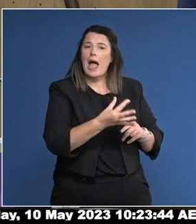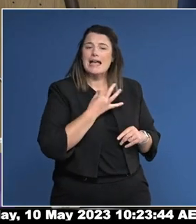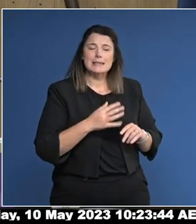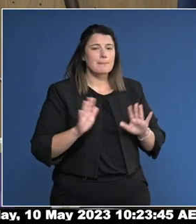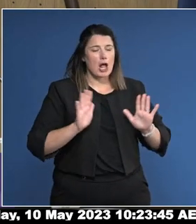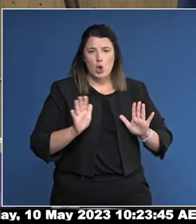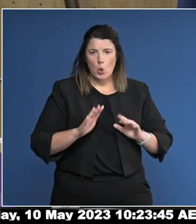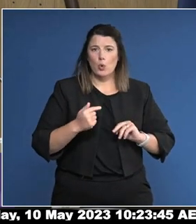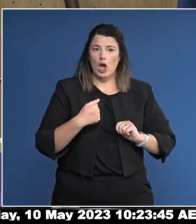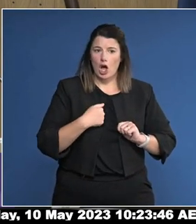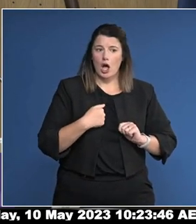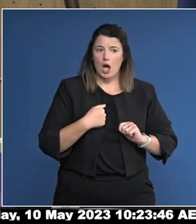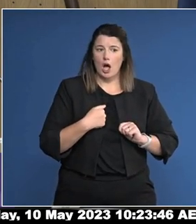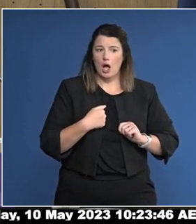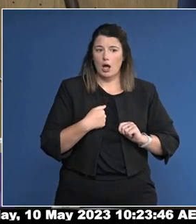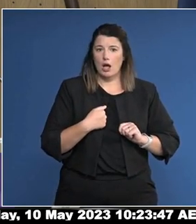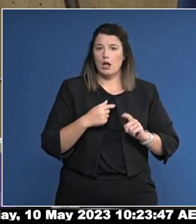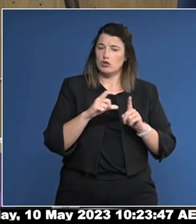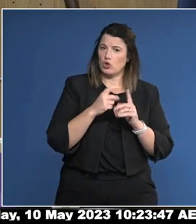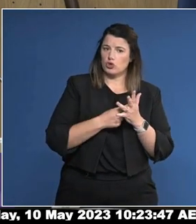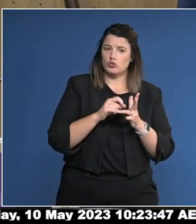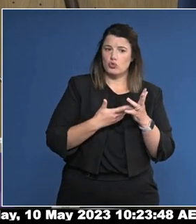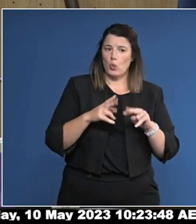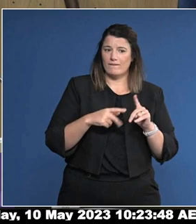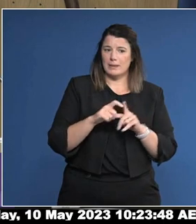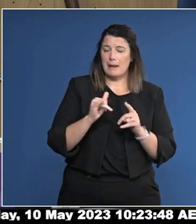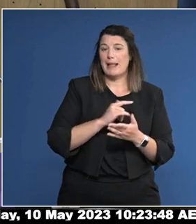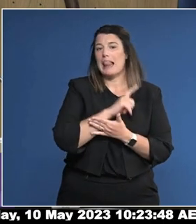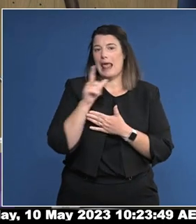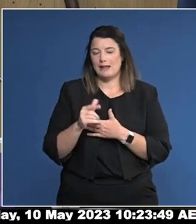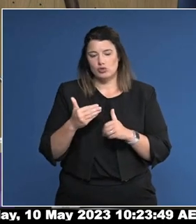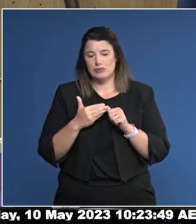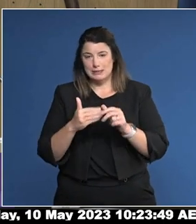Crawford - Dr Crawford may have an opportunity, if necessary, to respond to some